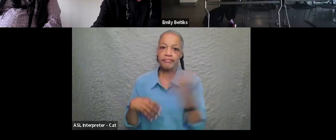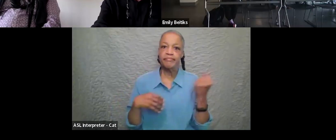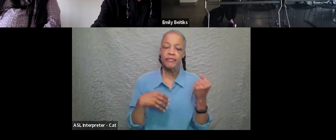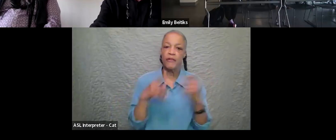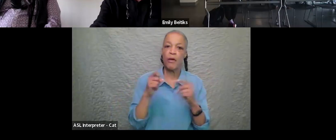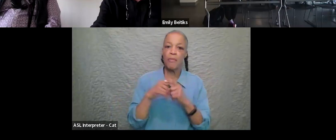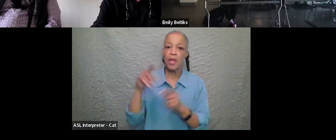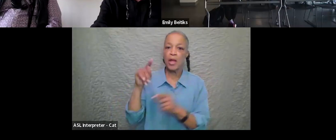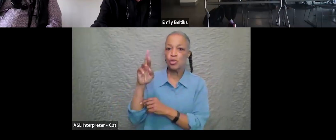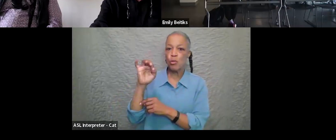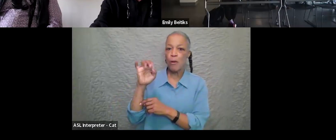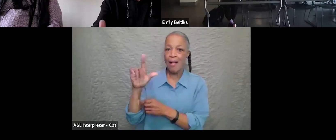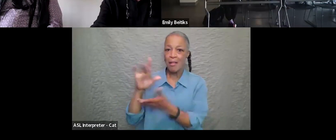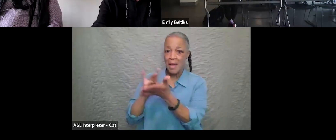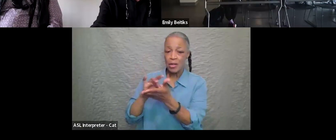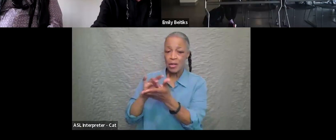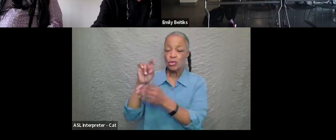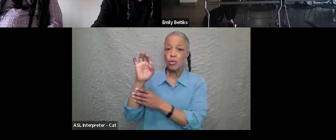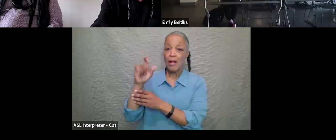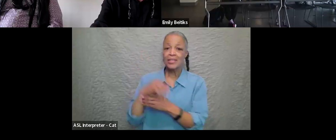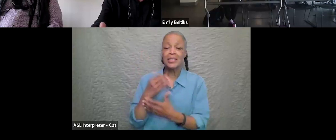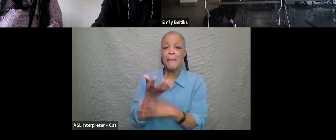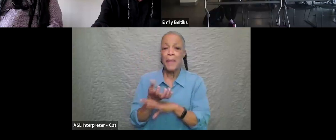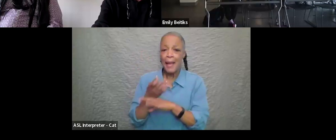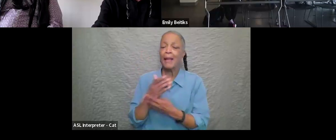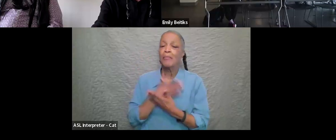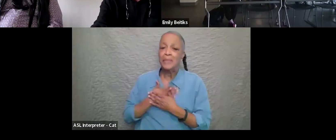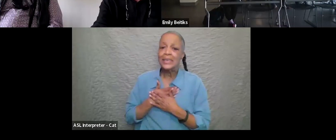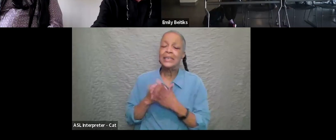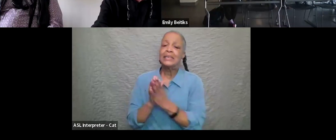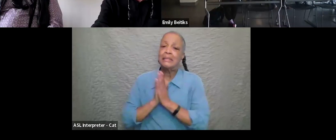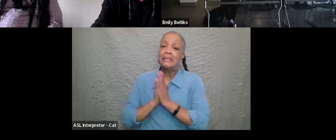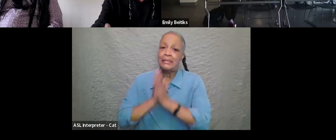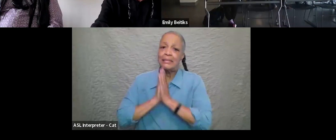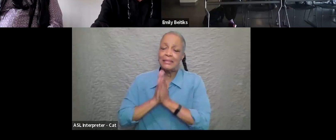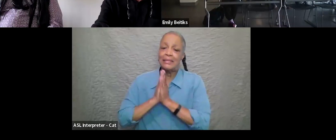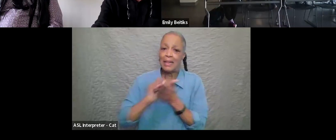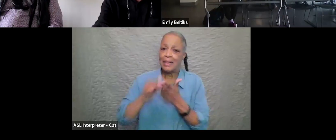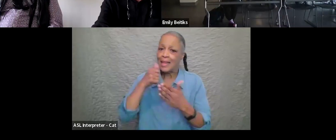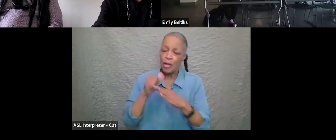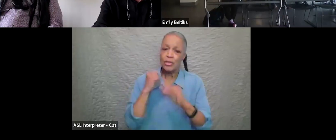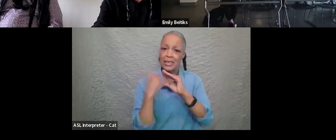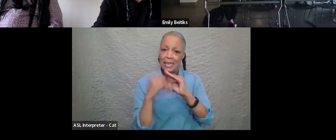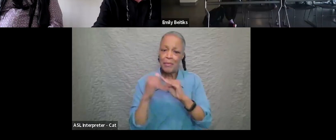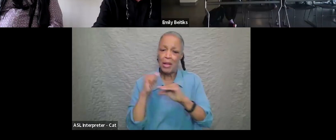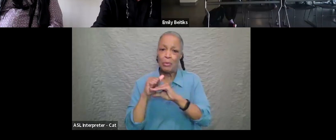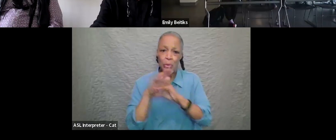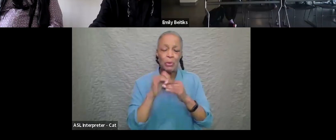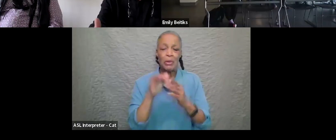Begging, pleading, sending emails, leaving voicemails, writing letters, turning them over to the Department of Psychiatry.